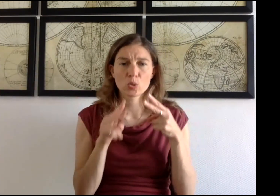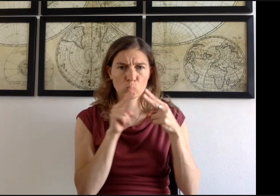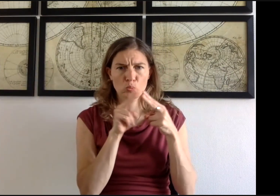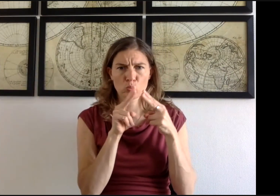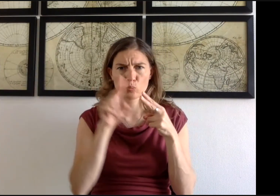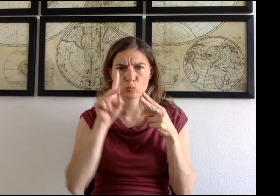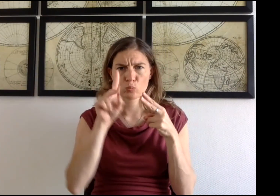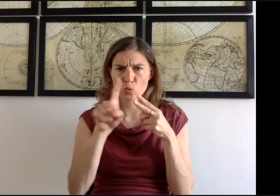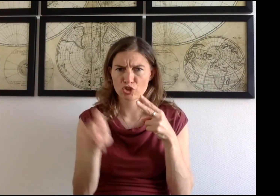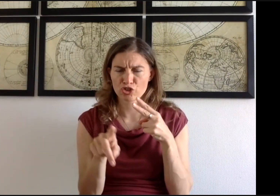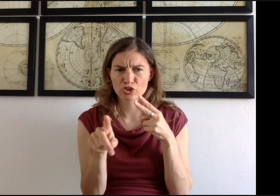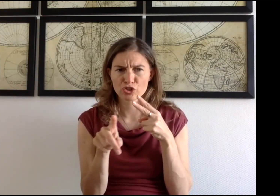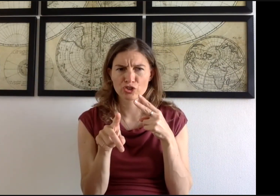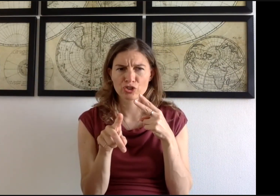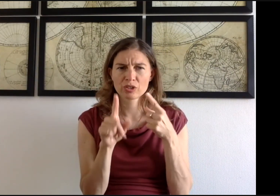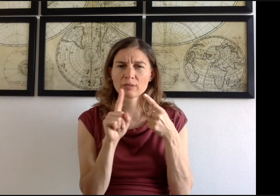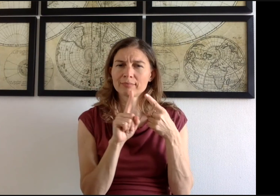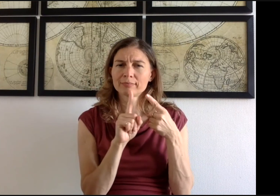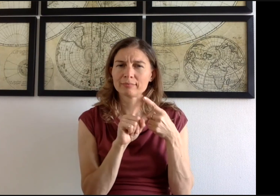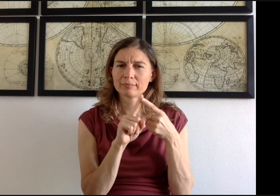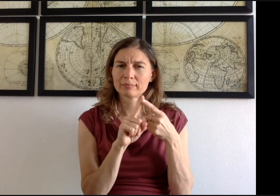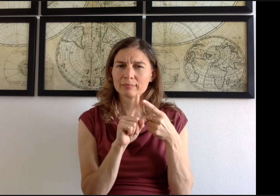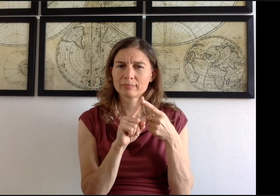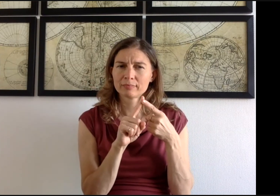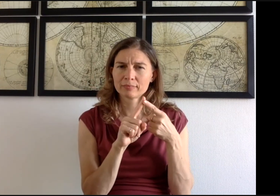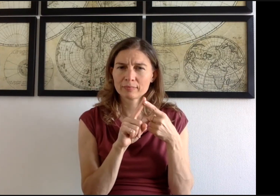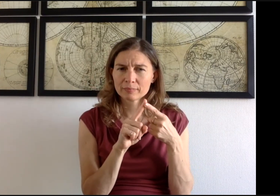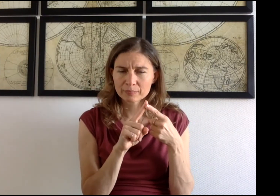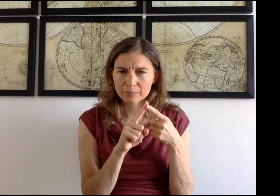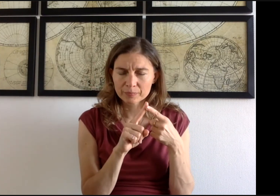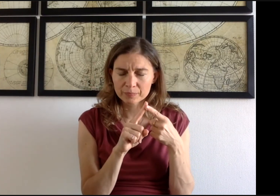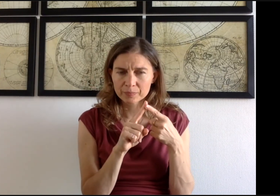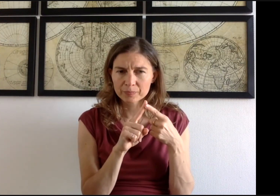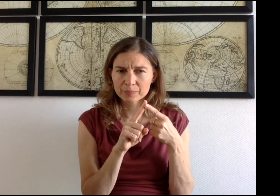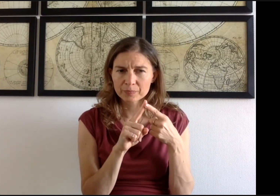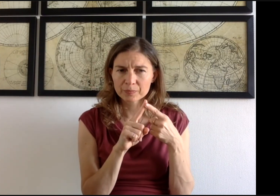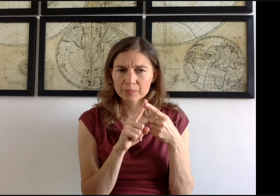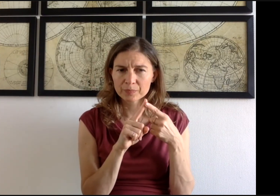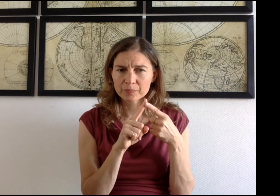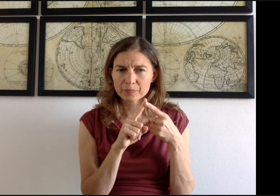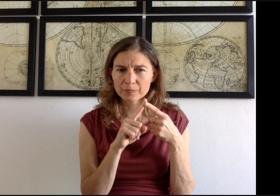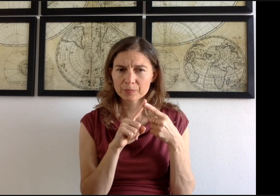so we give time our members from Kosovo Disability Forum to talk.